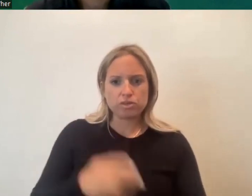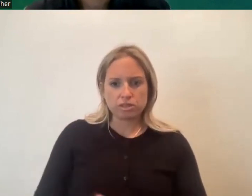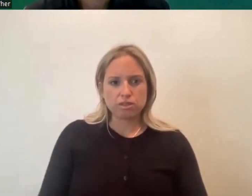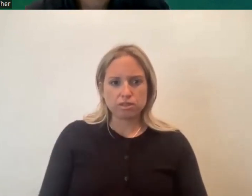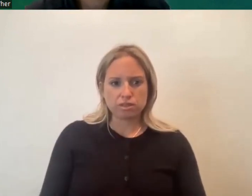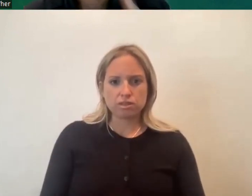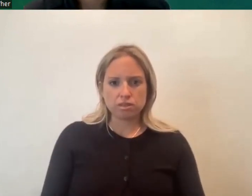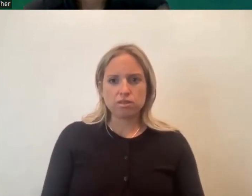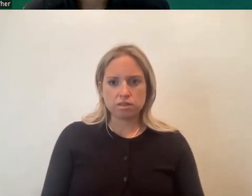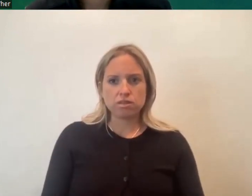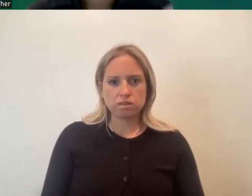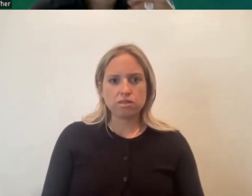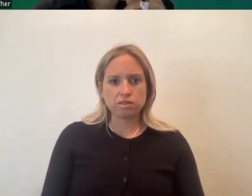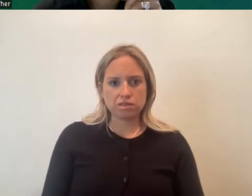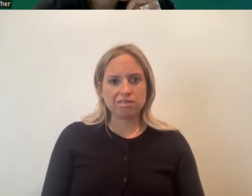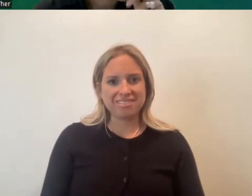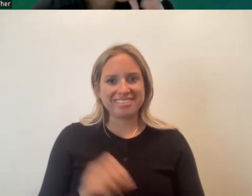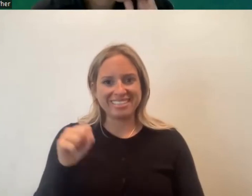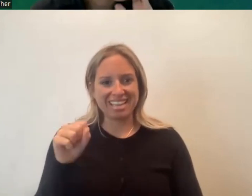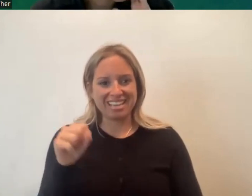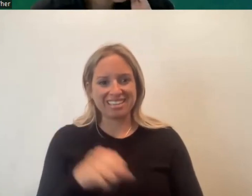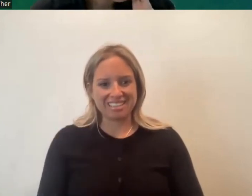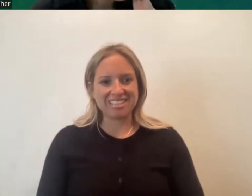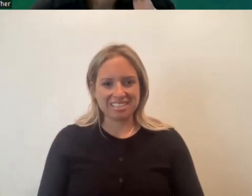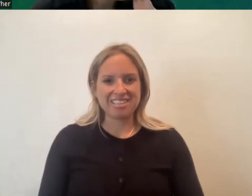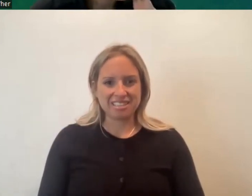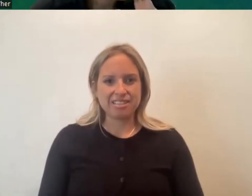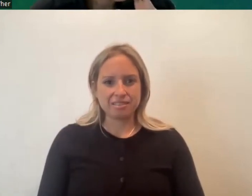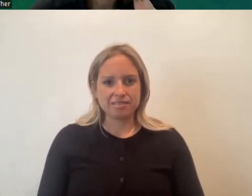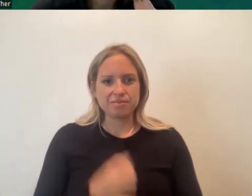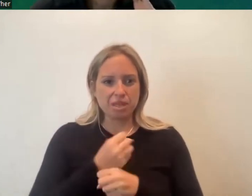Lanie: Yes. Tadra: Making sure we hit that.